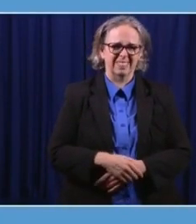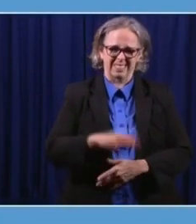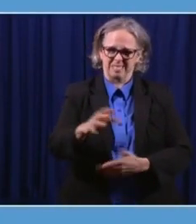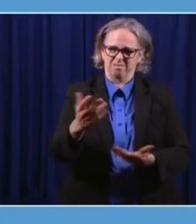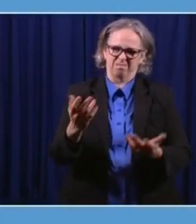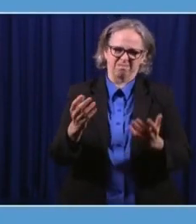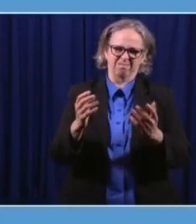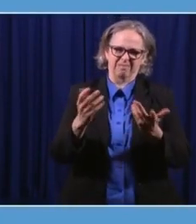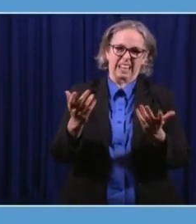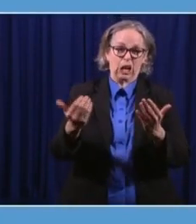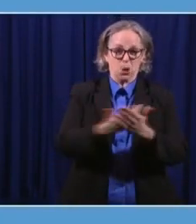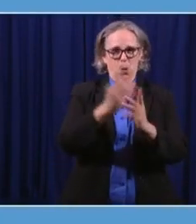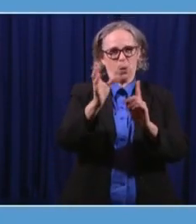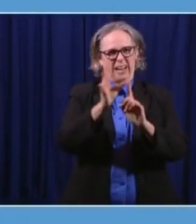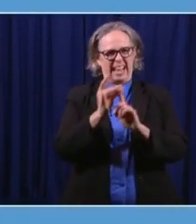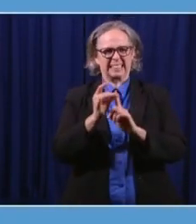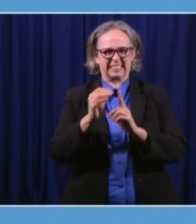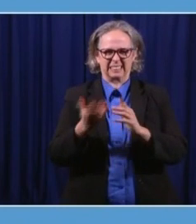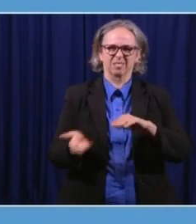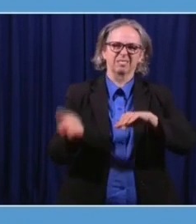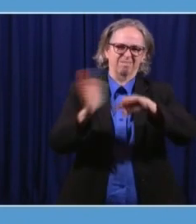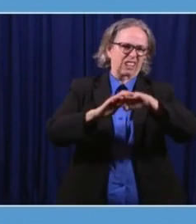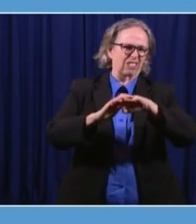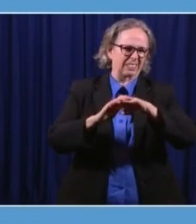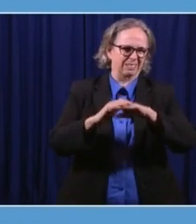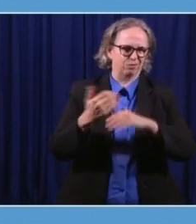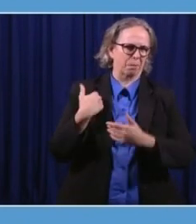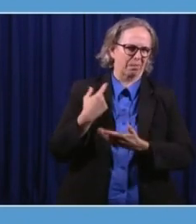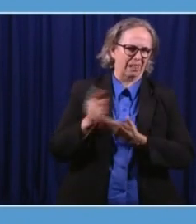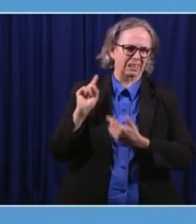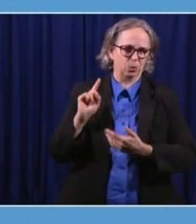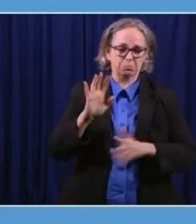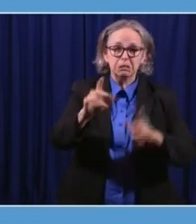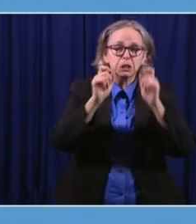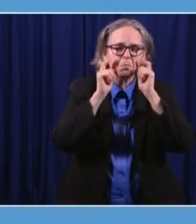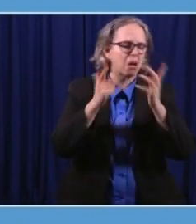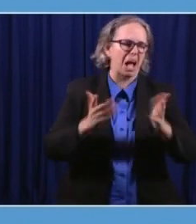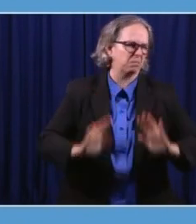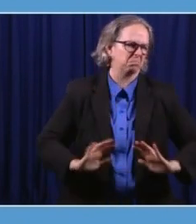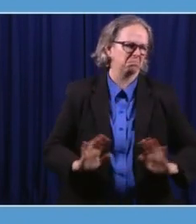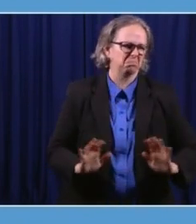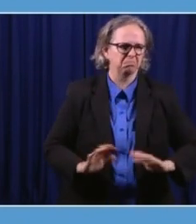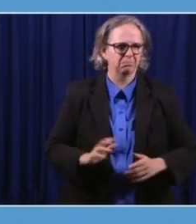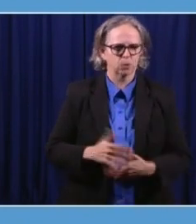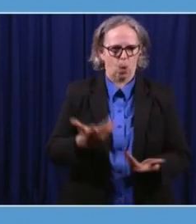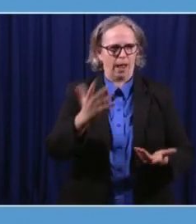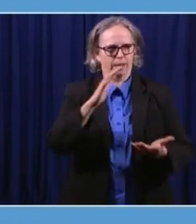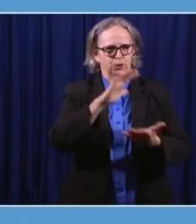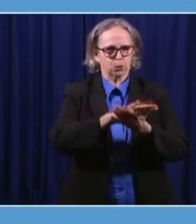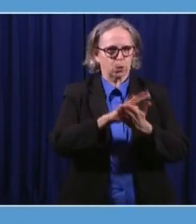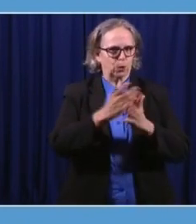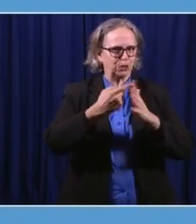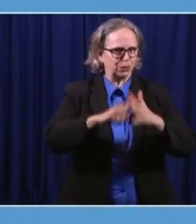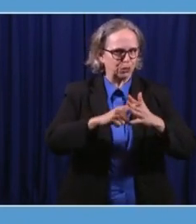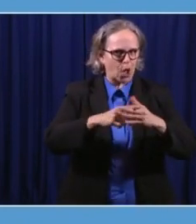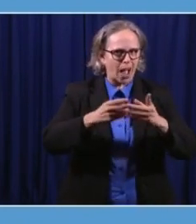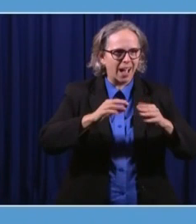SO LET'S TAKE A LOOK AT OUR NUMBERS TODAY. FIRST WITH OUR BASIC NUMBERS WE'RE SEEING A SLIGHT INCREASE IN CASES COMPARED TO LAST WEEK.